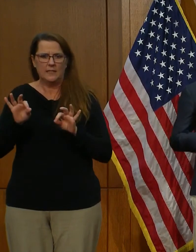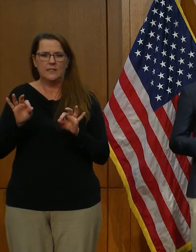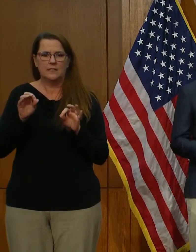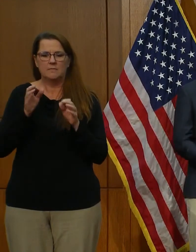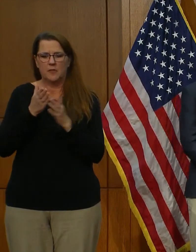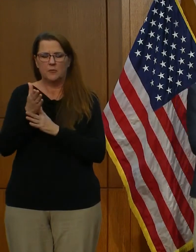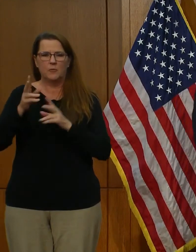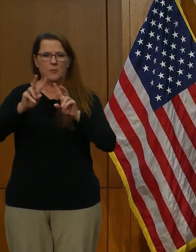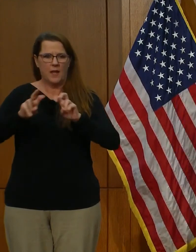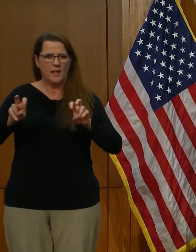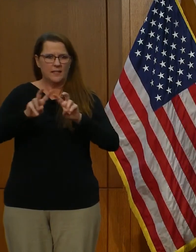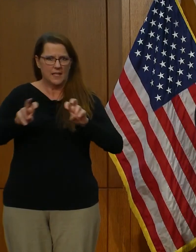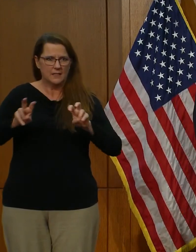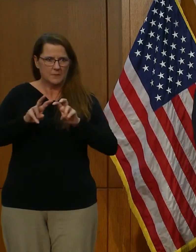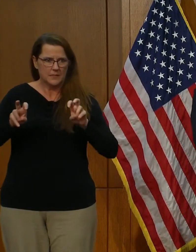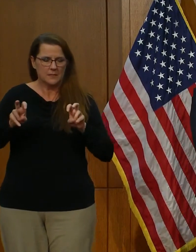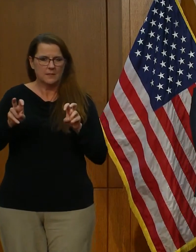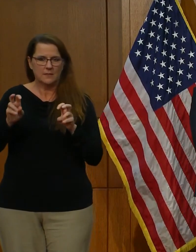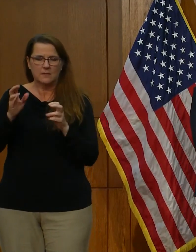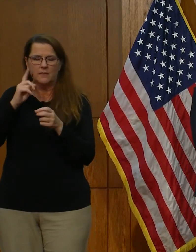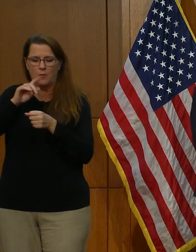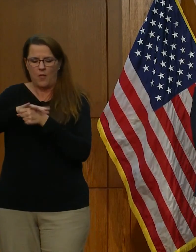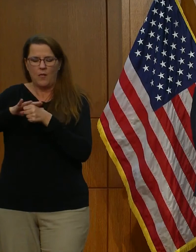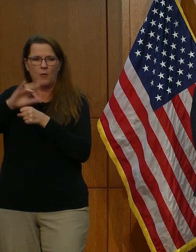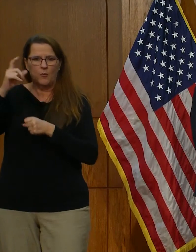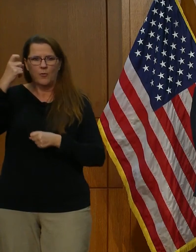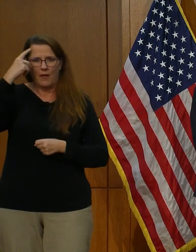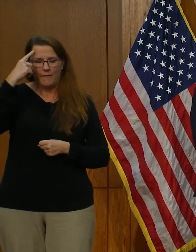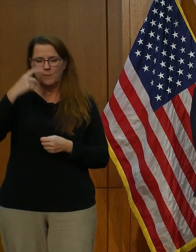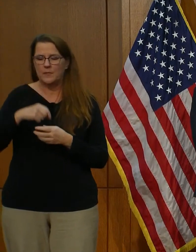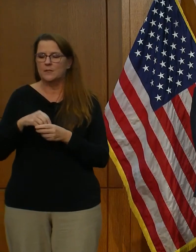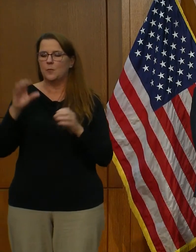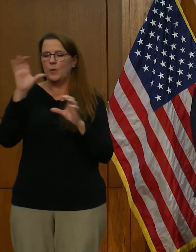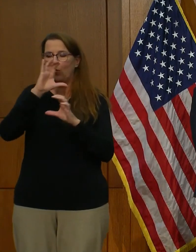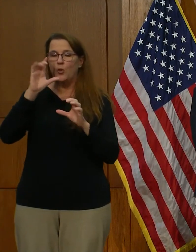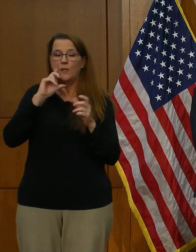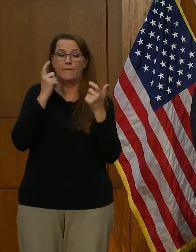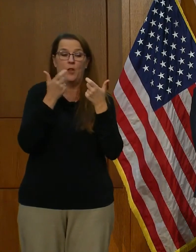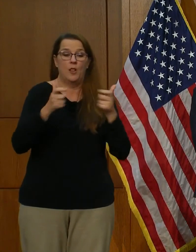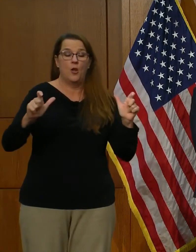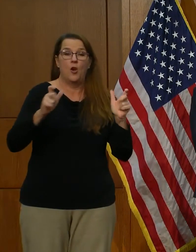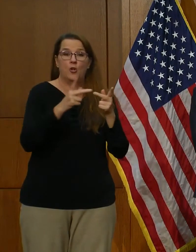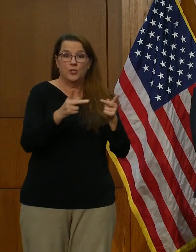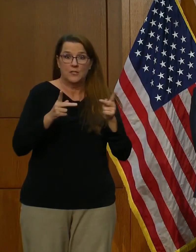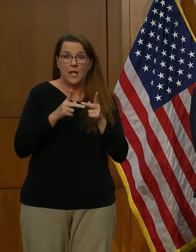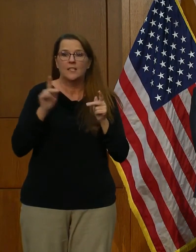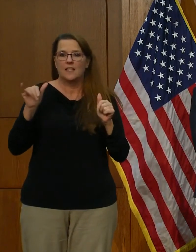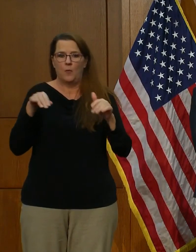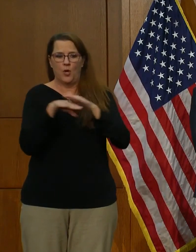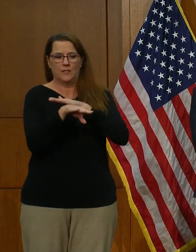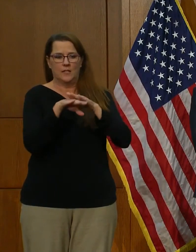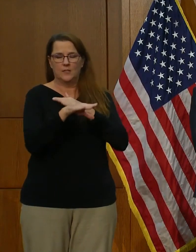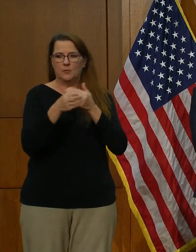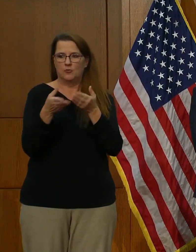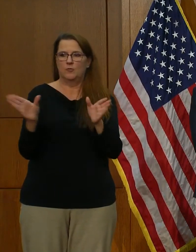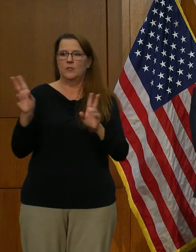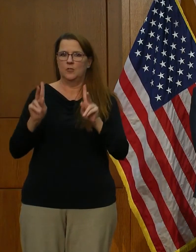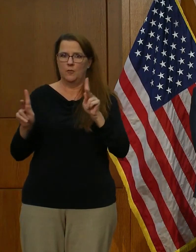SIGHTS WERE SELECTED THROUGH AH. ON ASSESSMENT OF ALL THE LOCAL GOVERNMENTS. WE WERE LOOKING